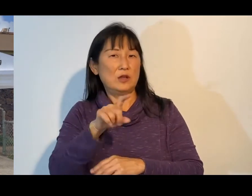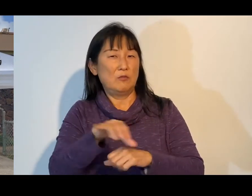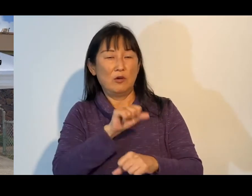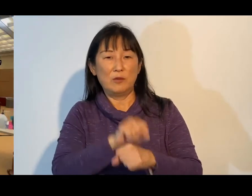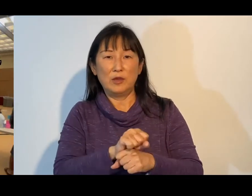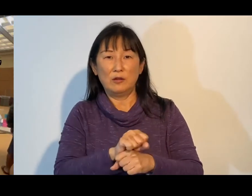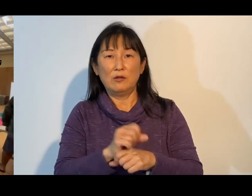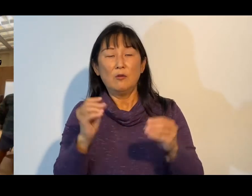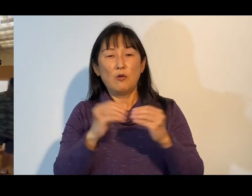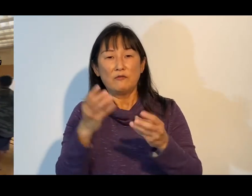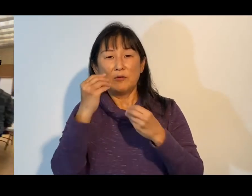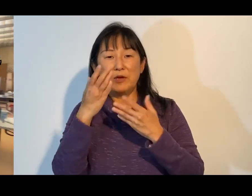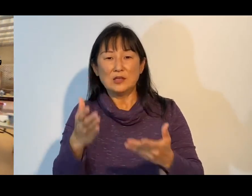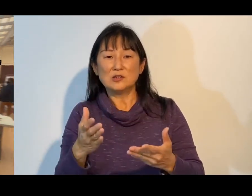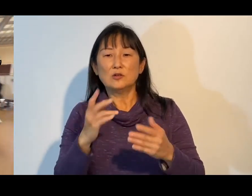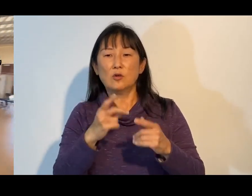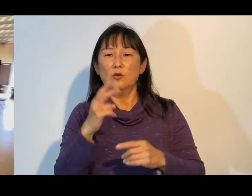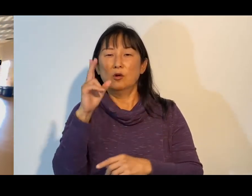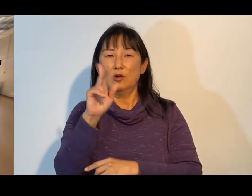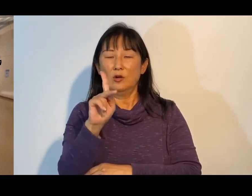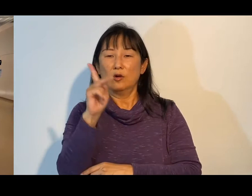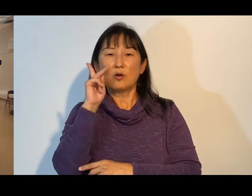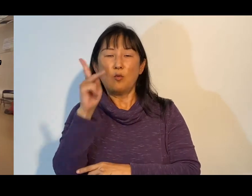information, visit Kauai.gov/COVIDTest.